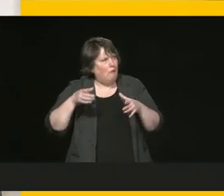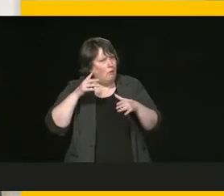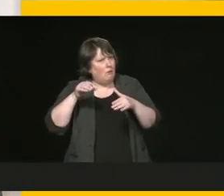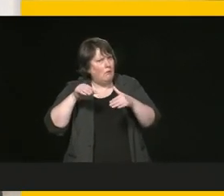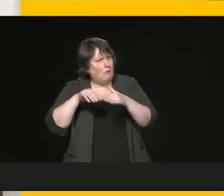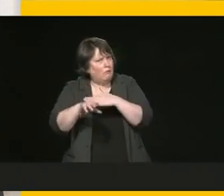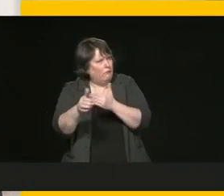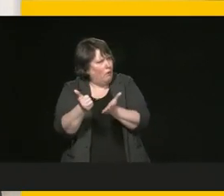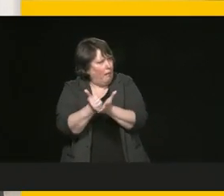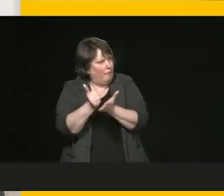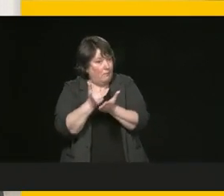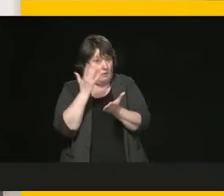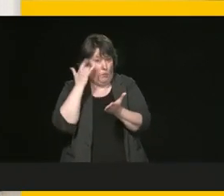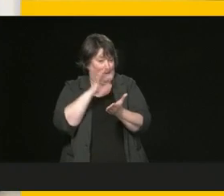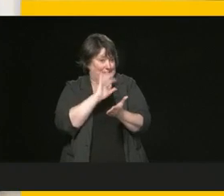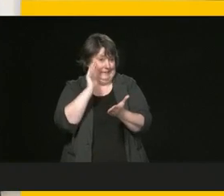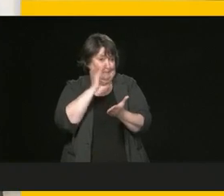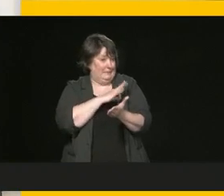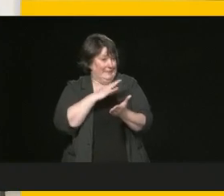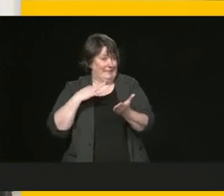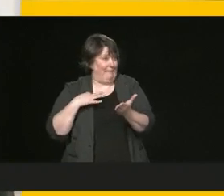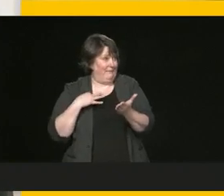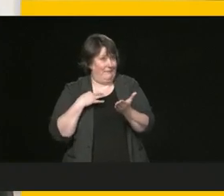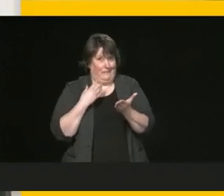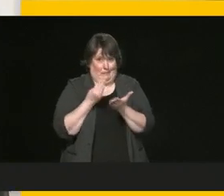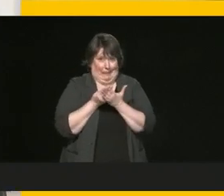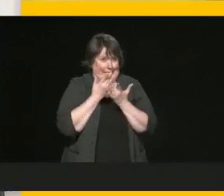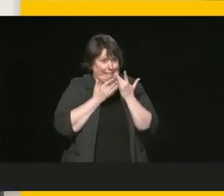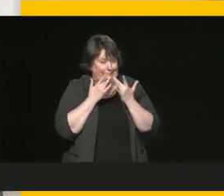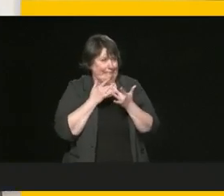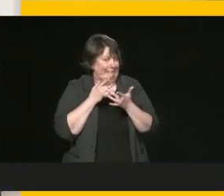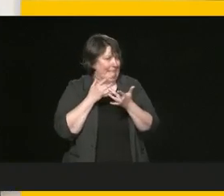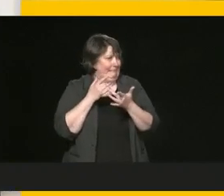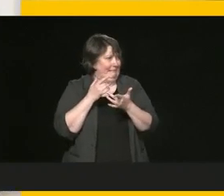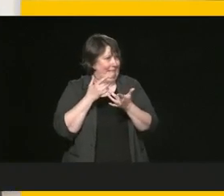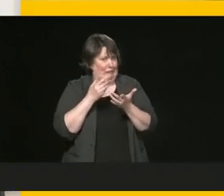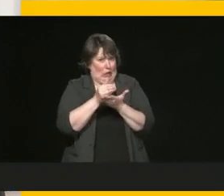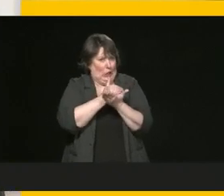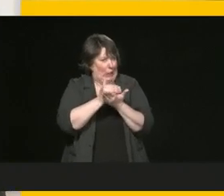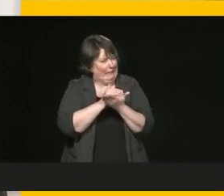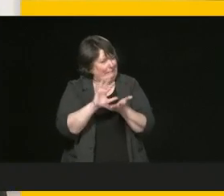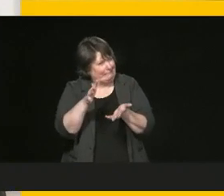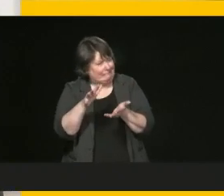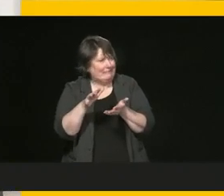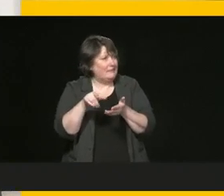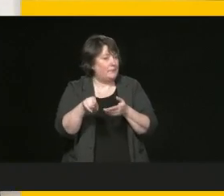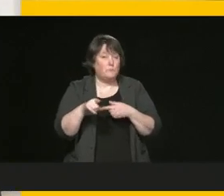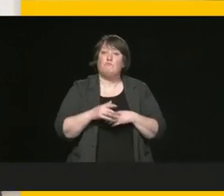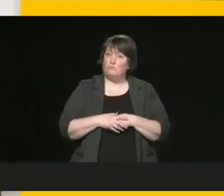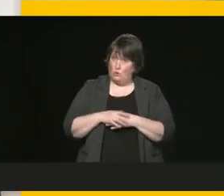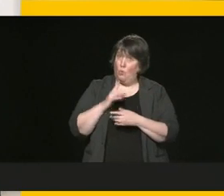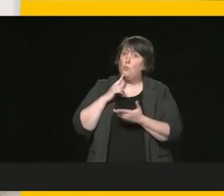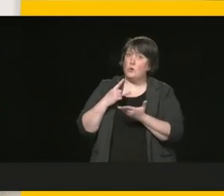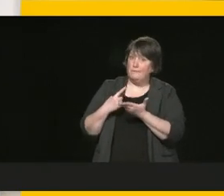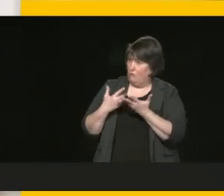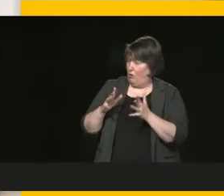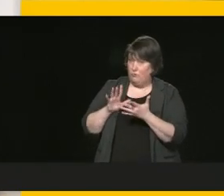PEOPLE WHO ARE NOW PART OF THE C.A.F. TO HELP OUT THE